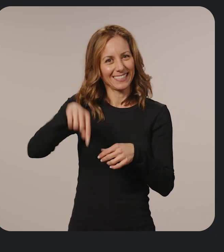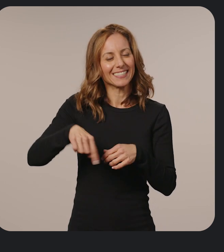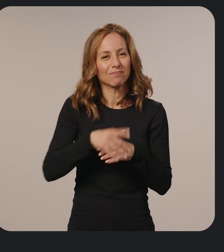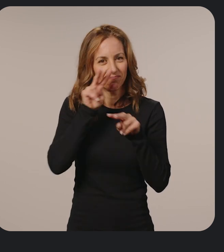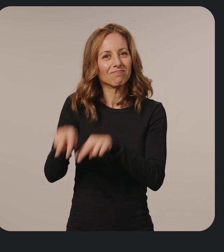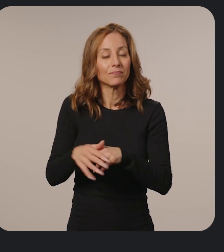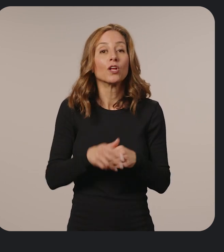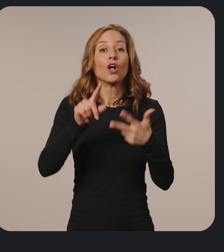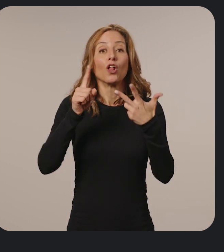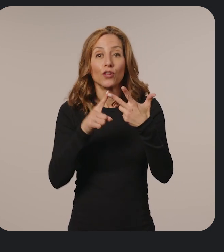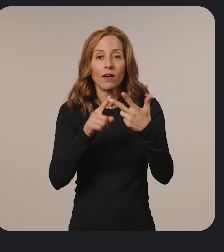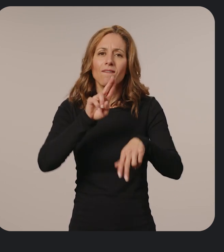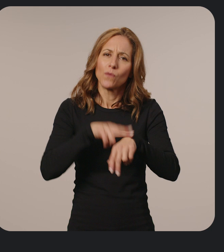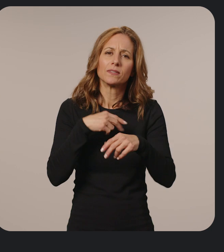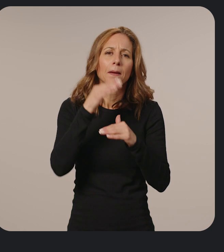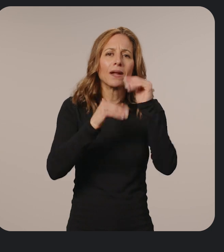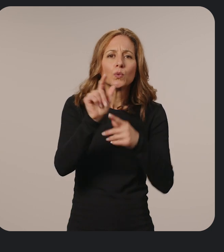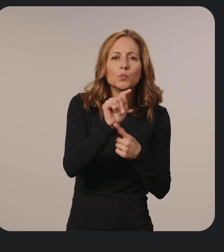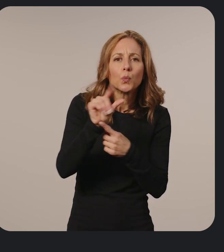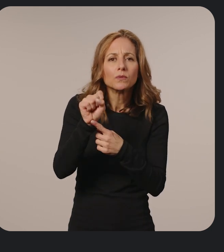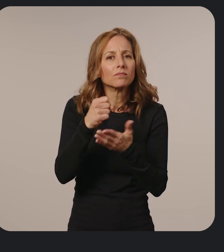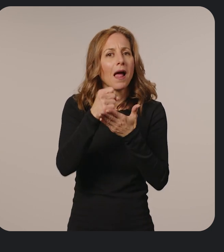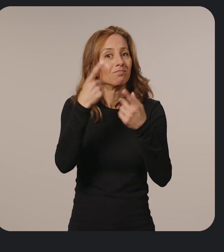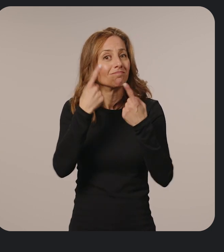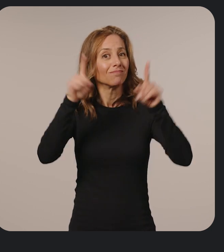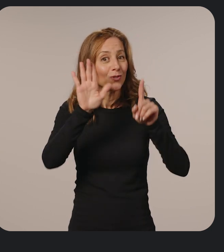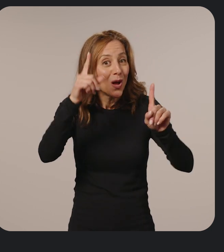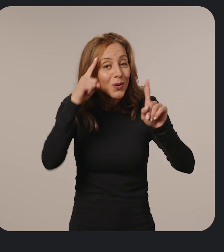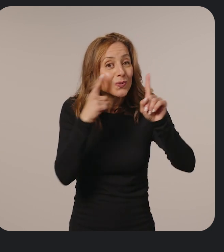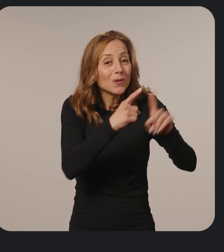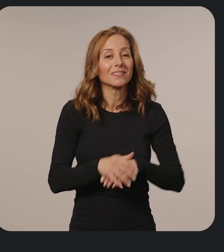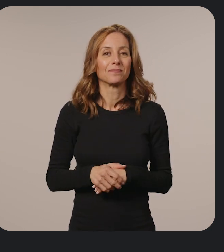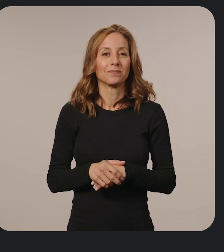to accomplish your goals. The PaLM API, for example, comes with built-in safety filters